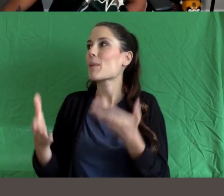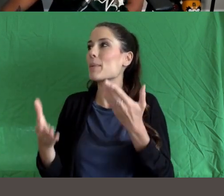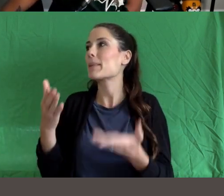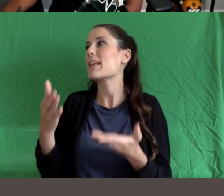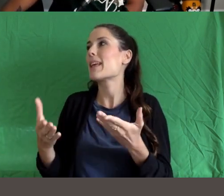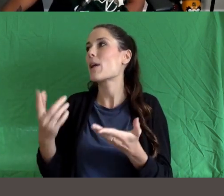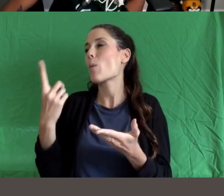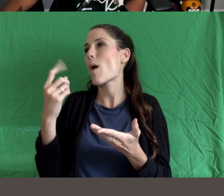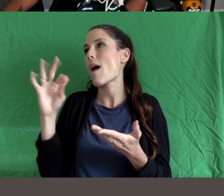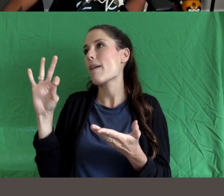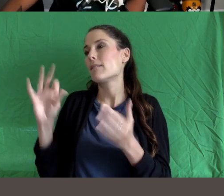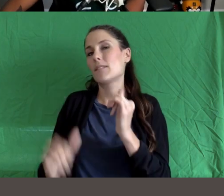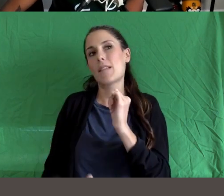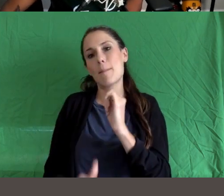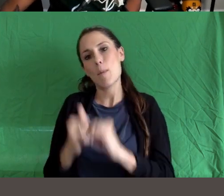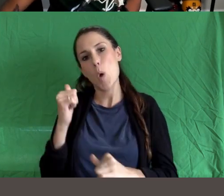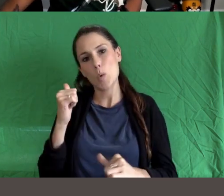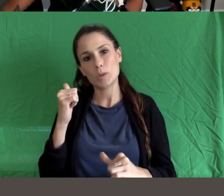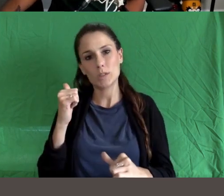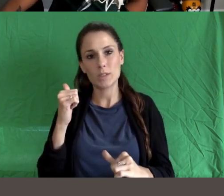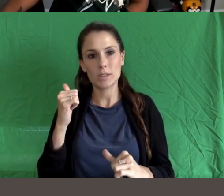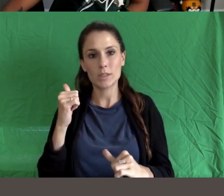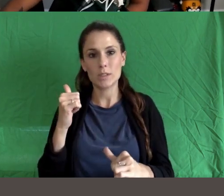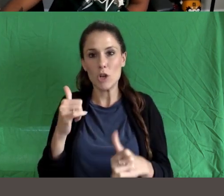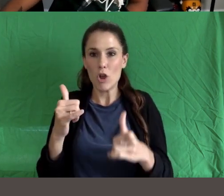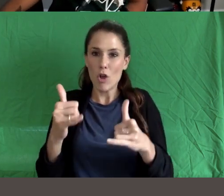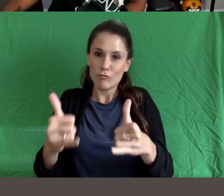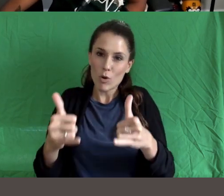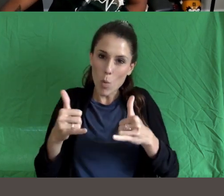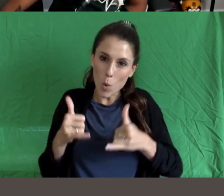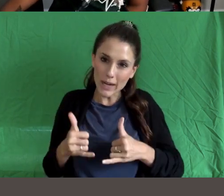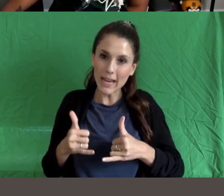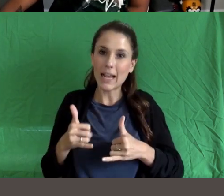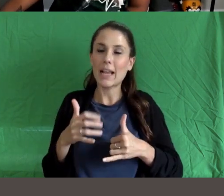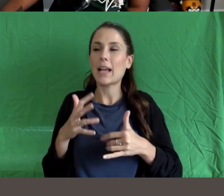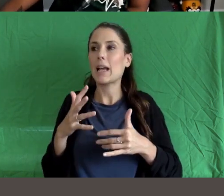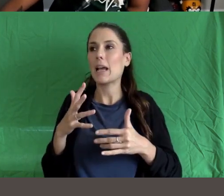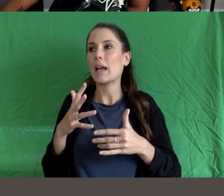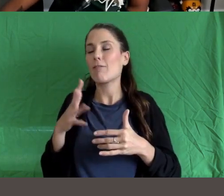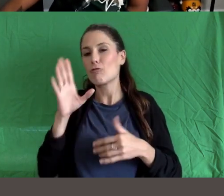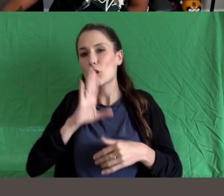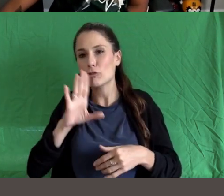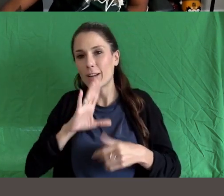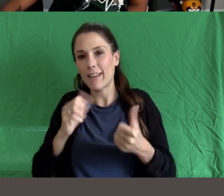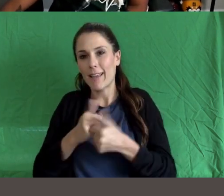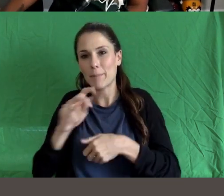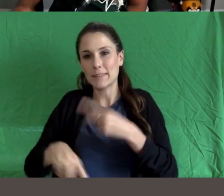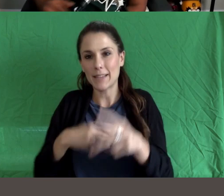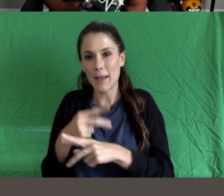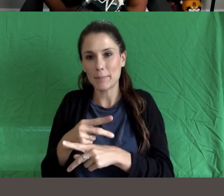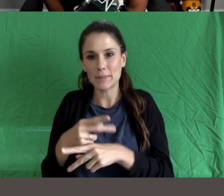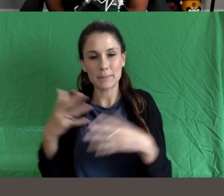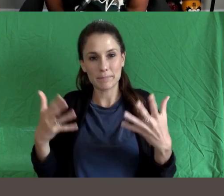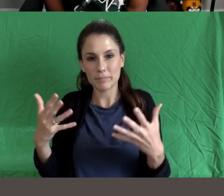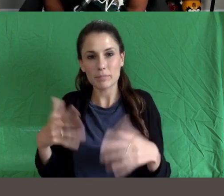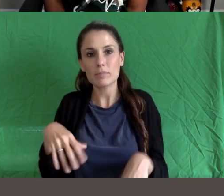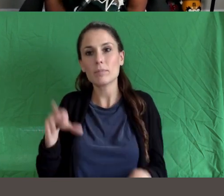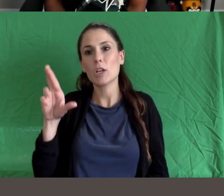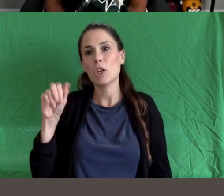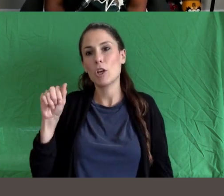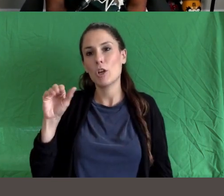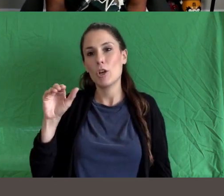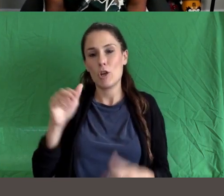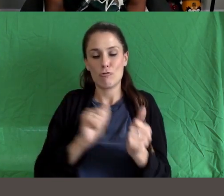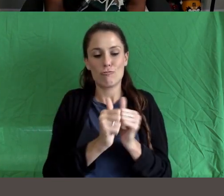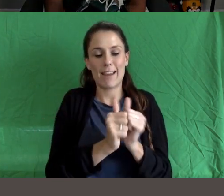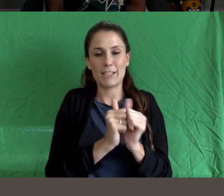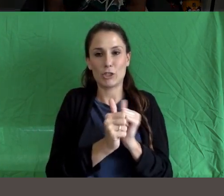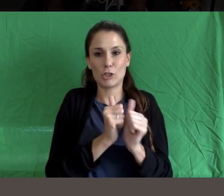one of the most rewarding and yet frustrating gaming types which are racers and fighters.